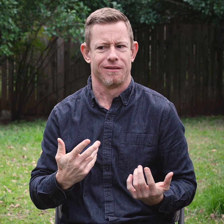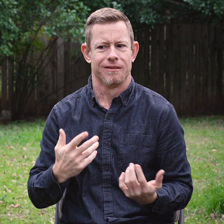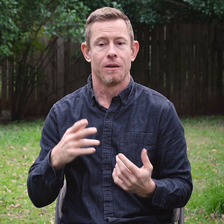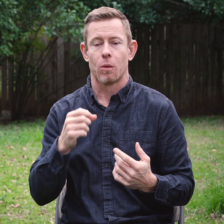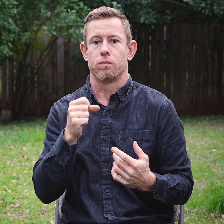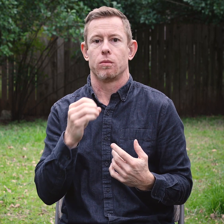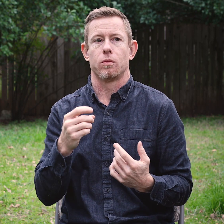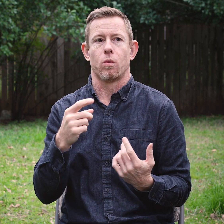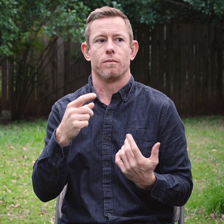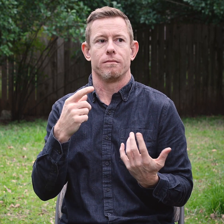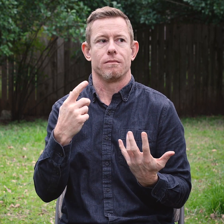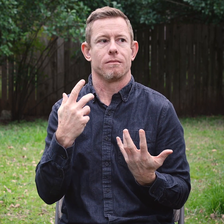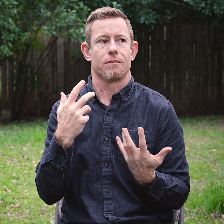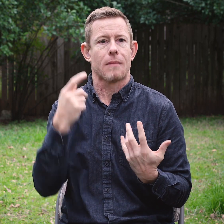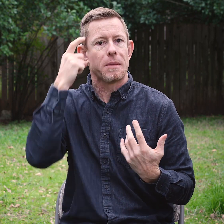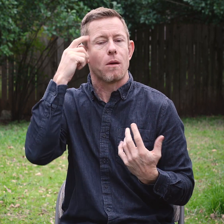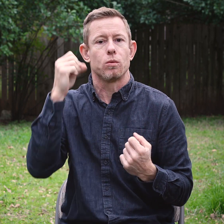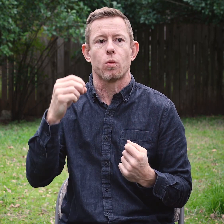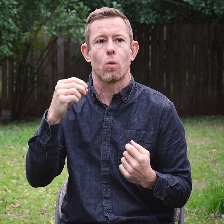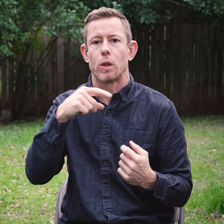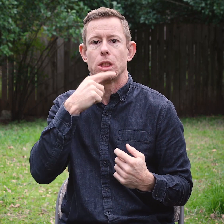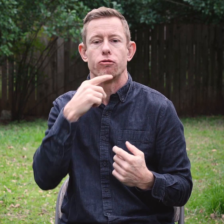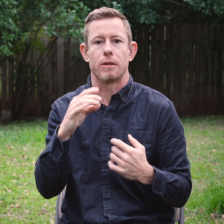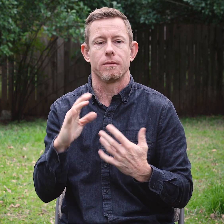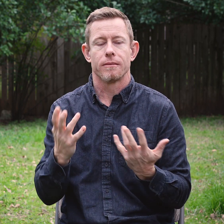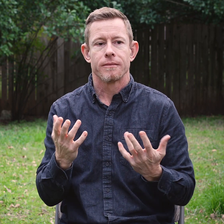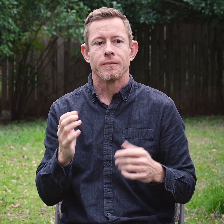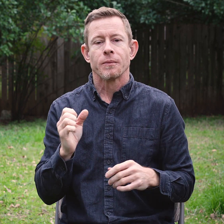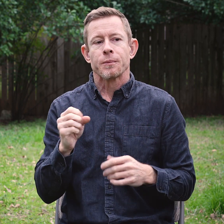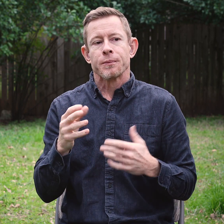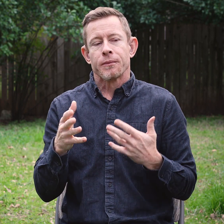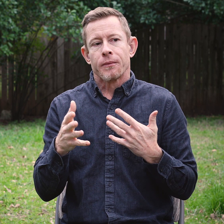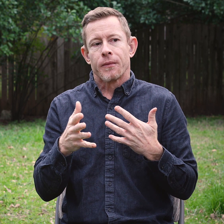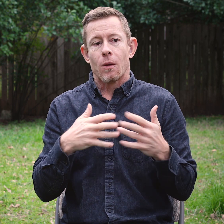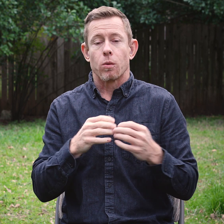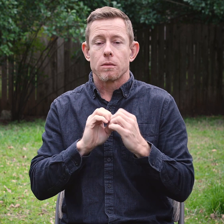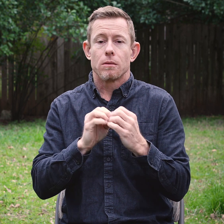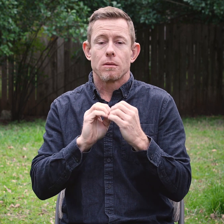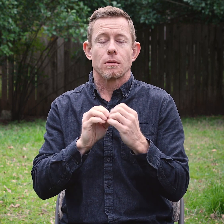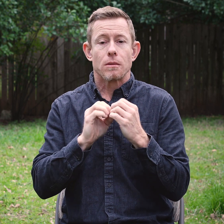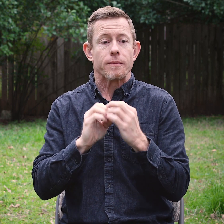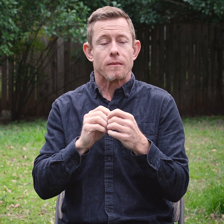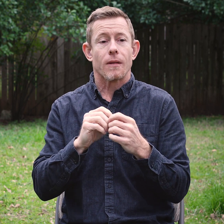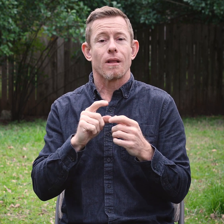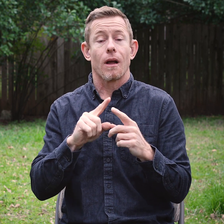I was really offended, my mind was so hearing-centered. So Mom and went round and round about it,